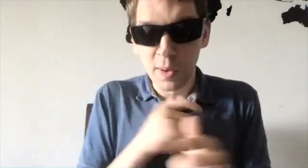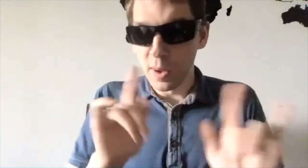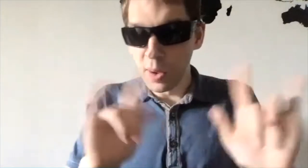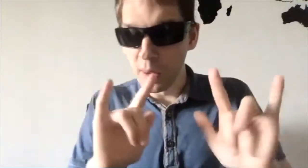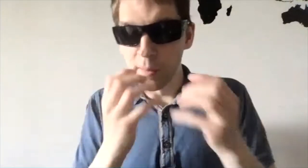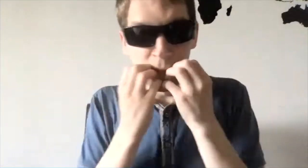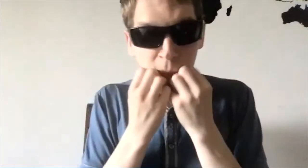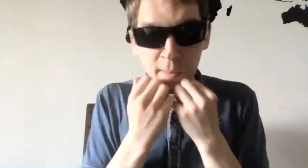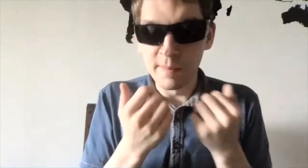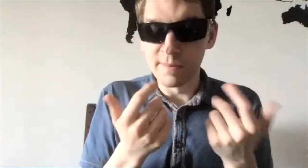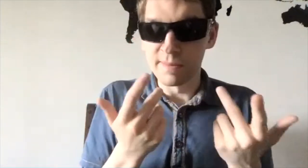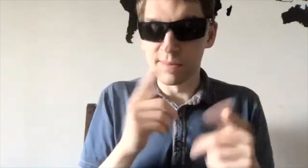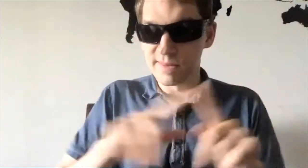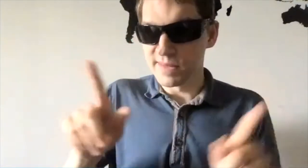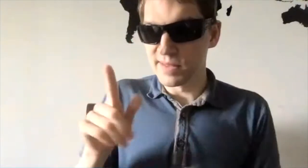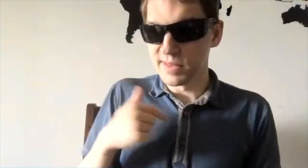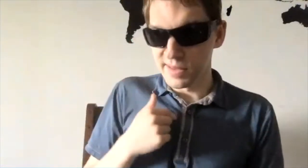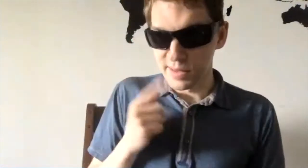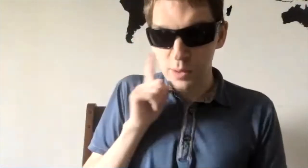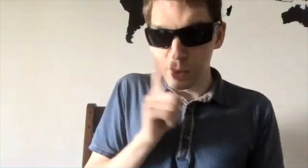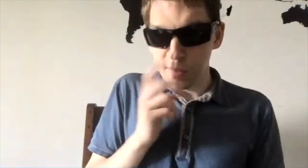say that I'm accepted in all of those communities?